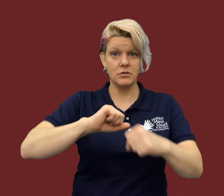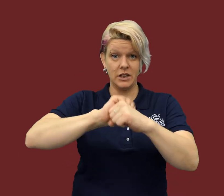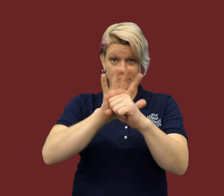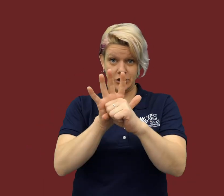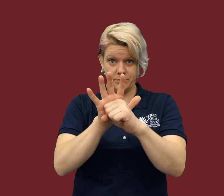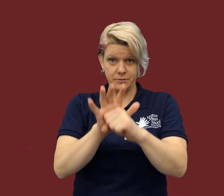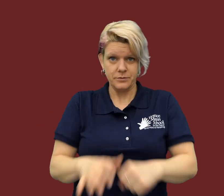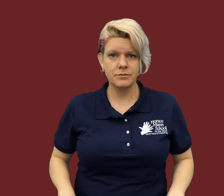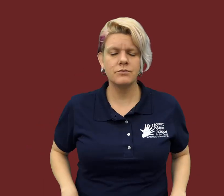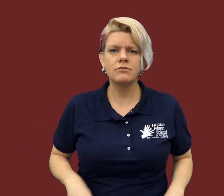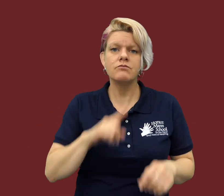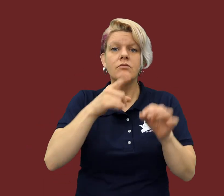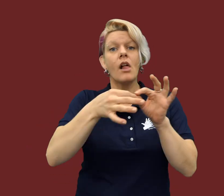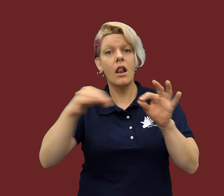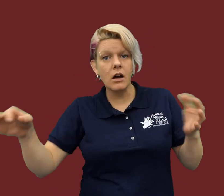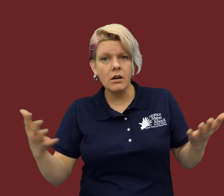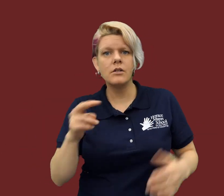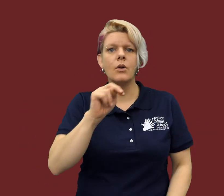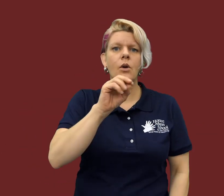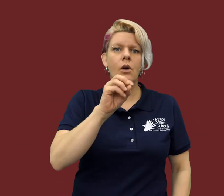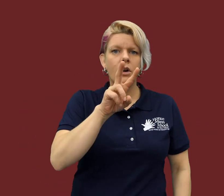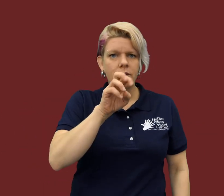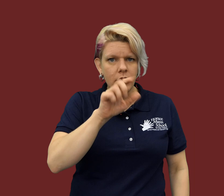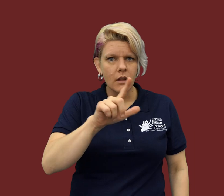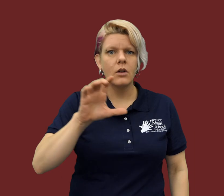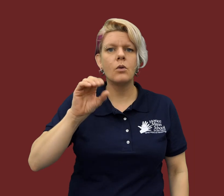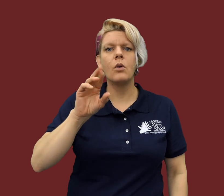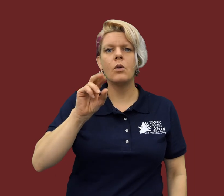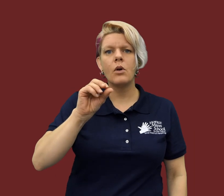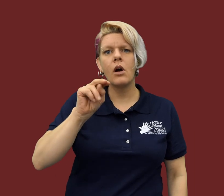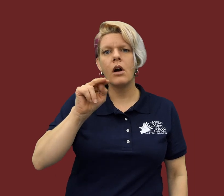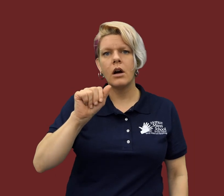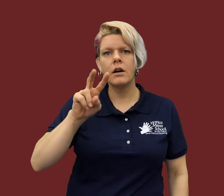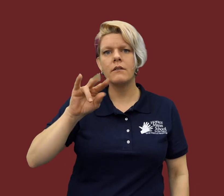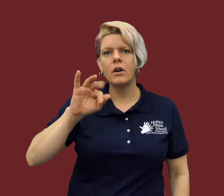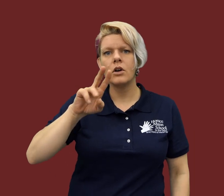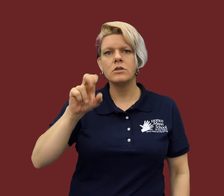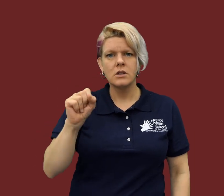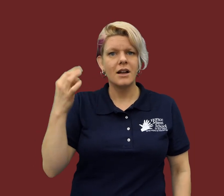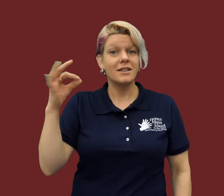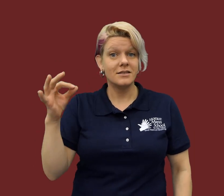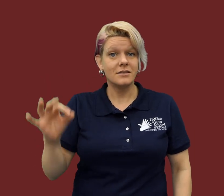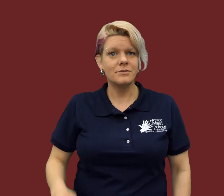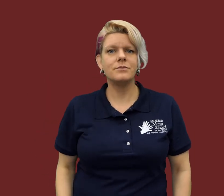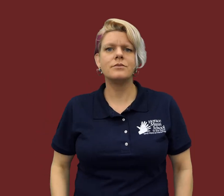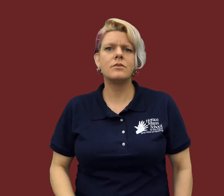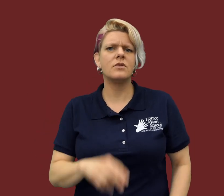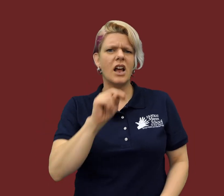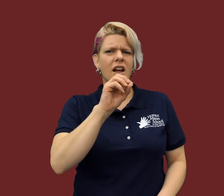COVID-19 and this is the sign for it. The full official name is novel coronavirus 2019.